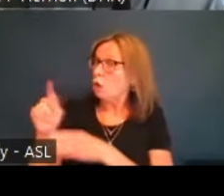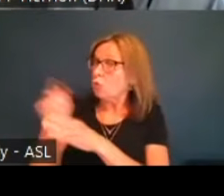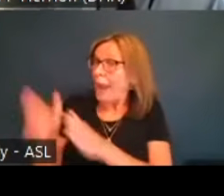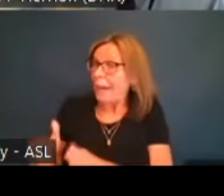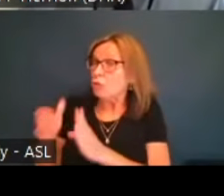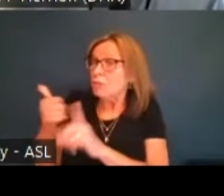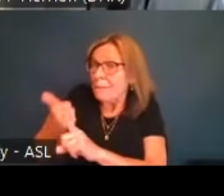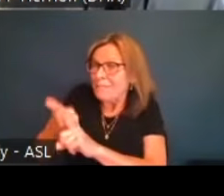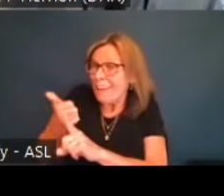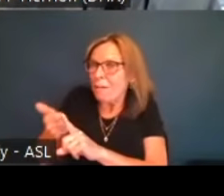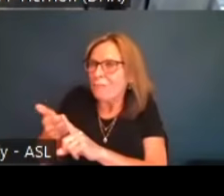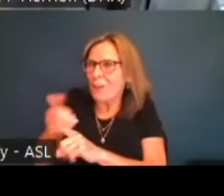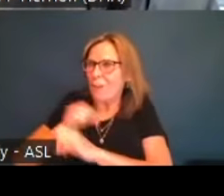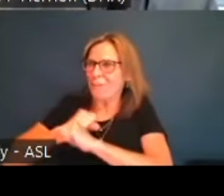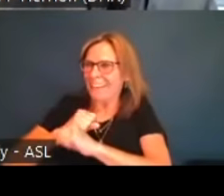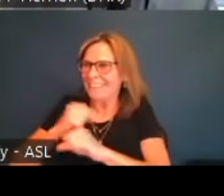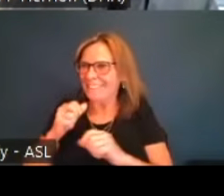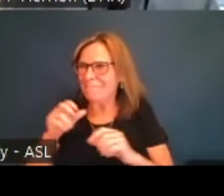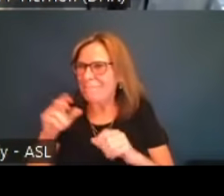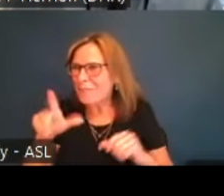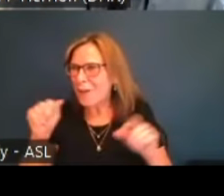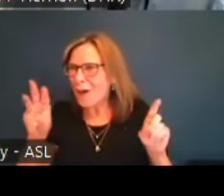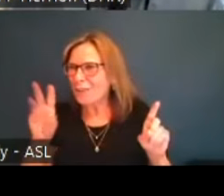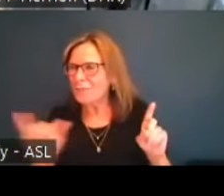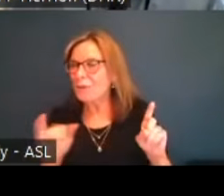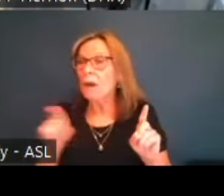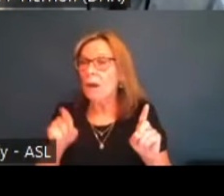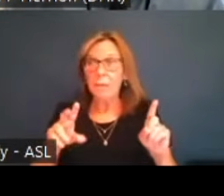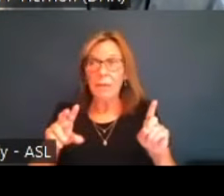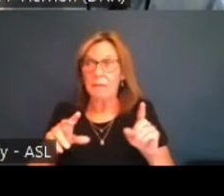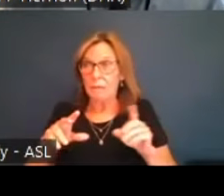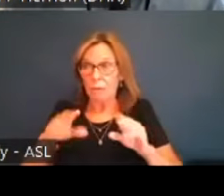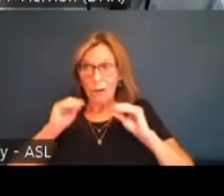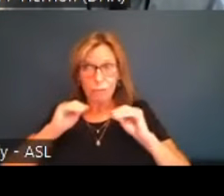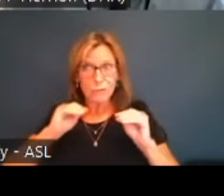of service to people with digits, But also not to be